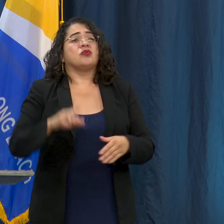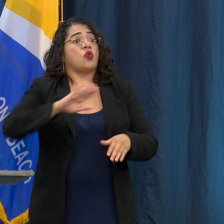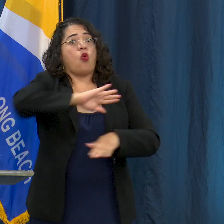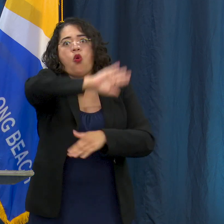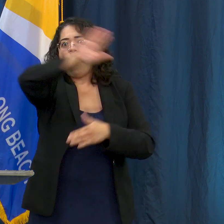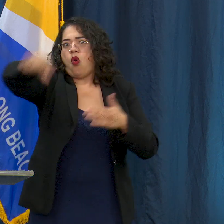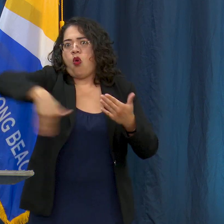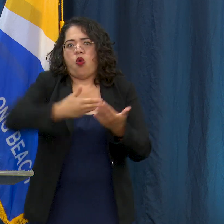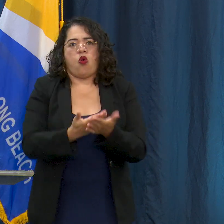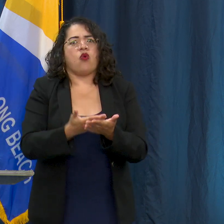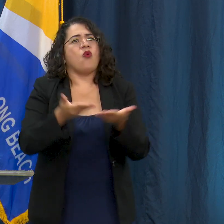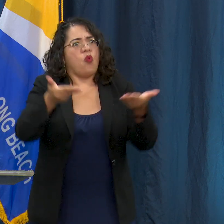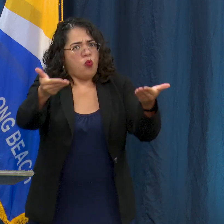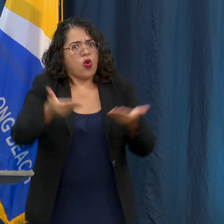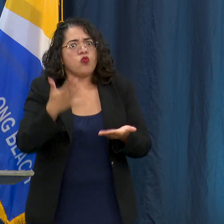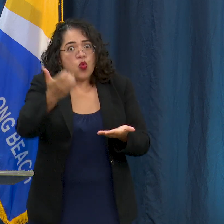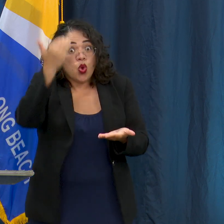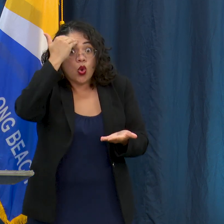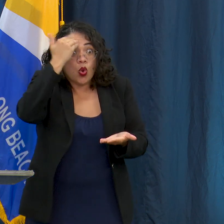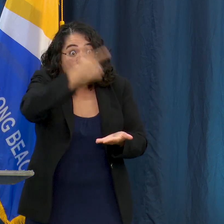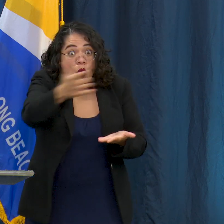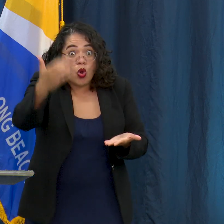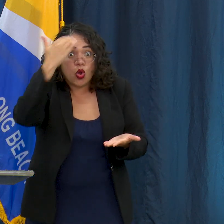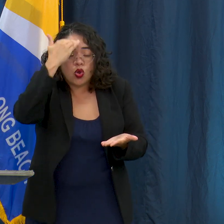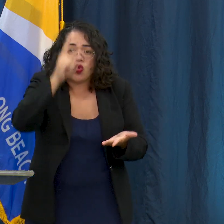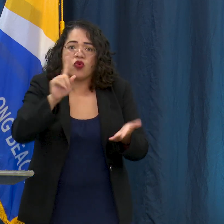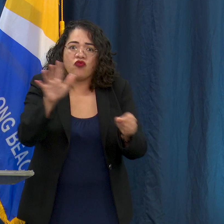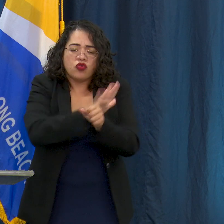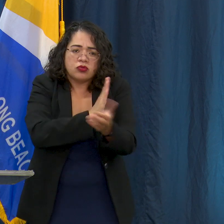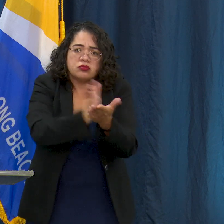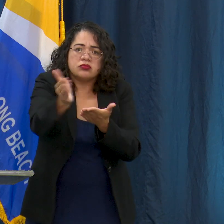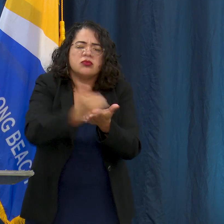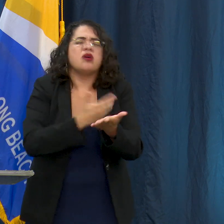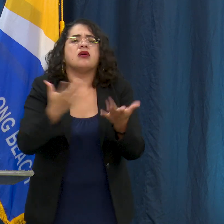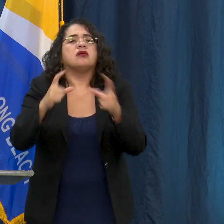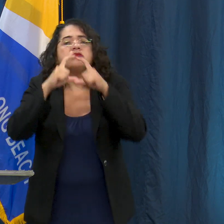What's the data supporting wearing a mask? What's the data is supporting